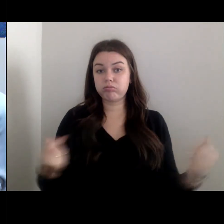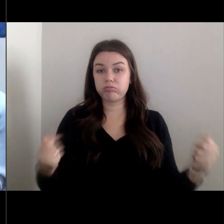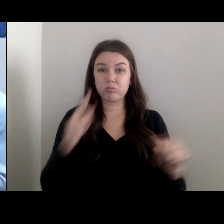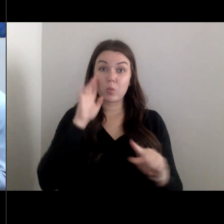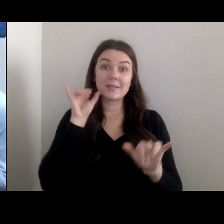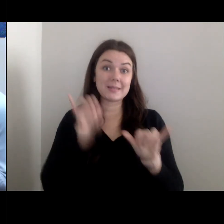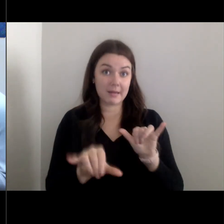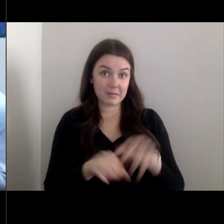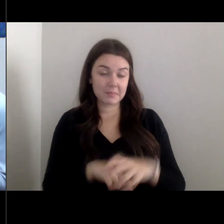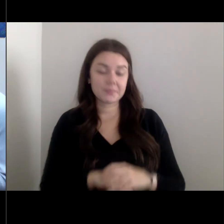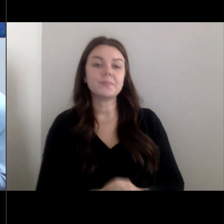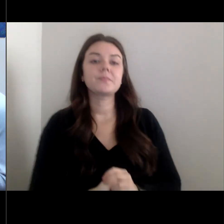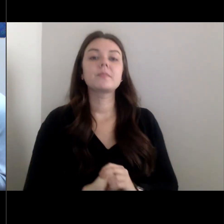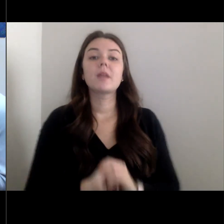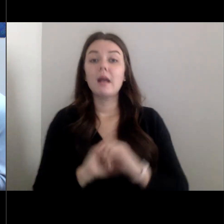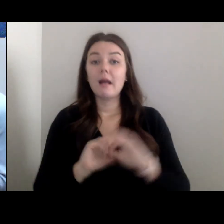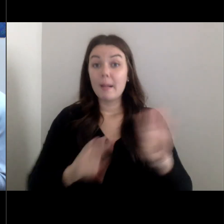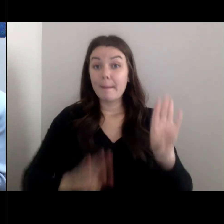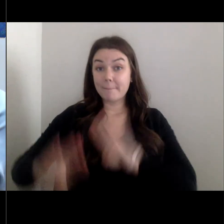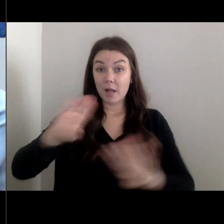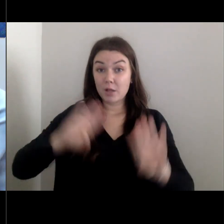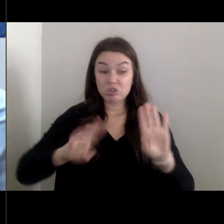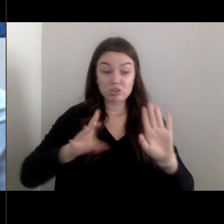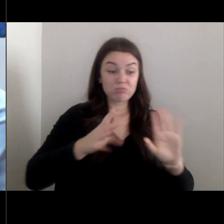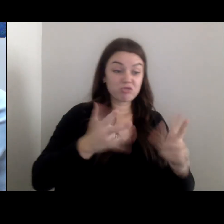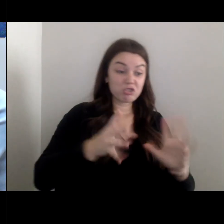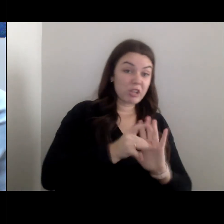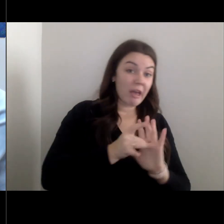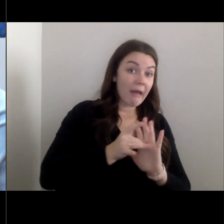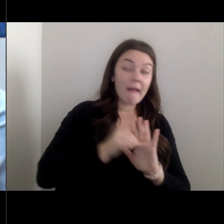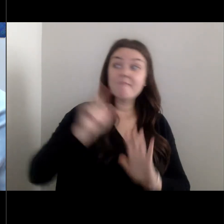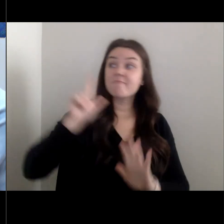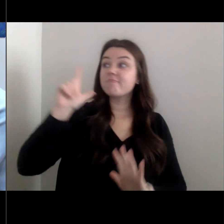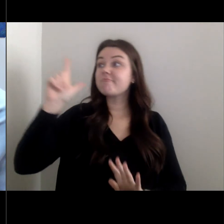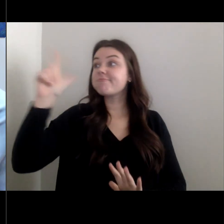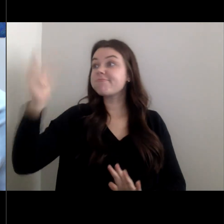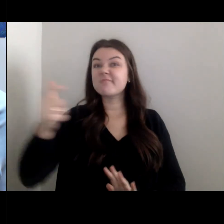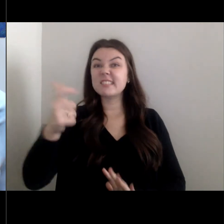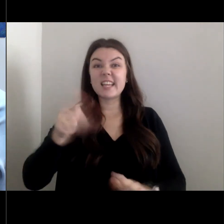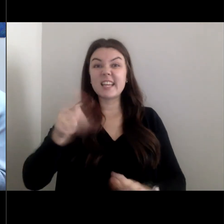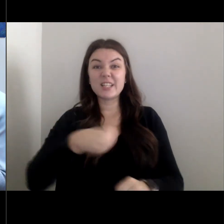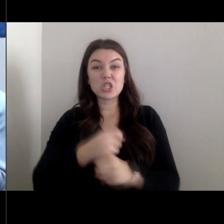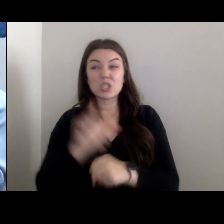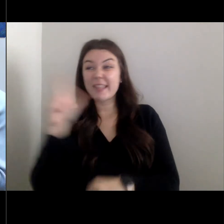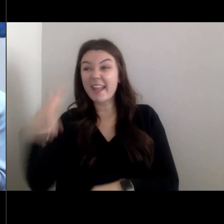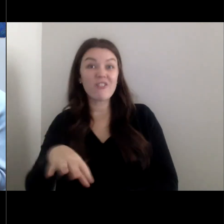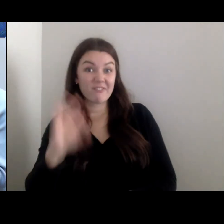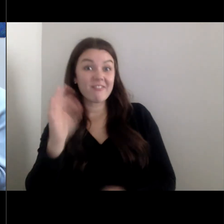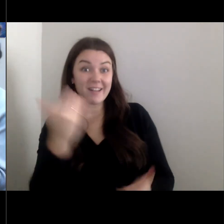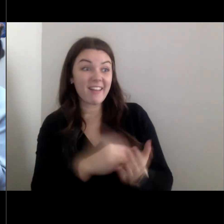and then found problems over 10 years later that still had this tag on them and they were much bigger cause they'd done many, many molts.